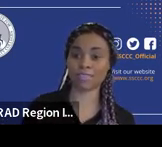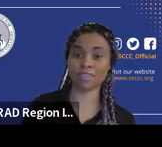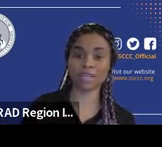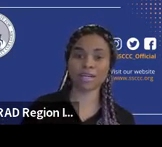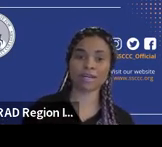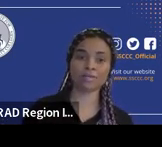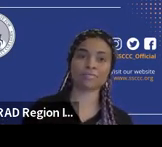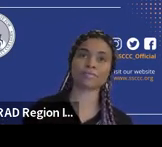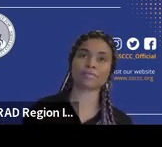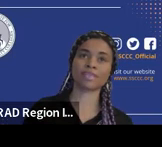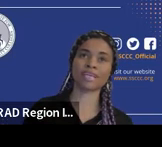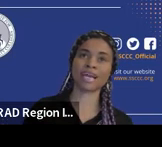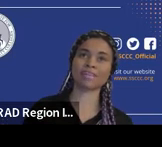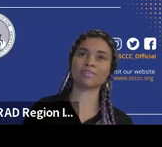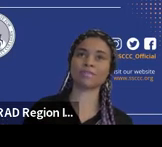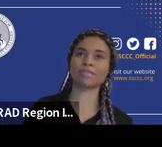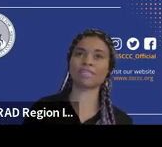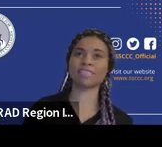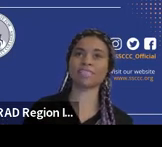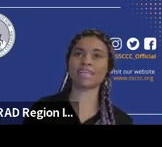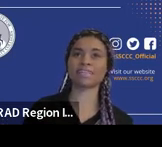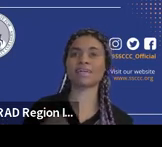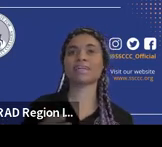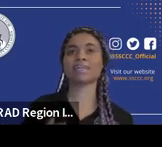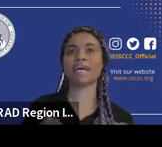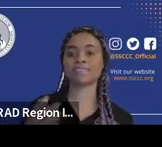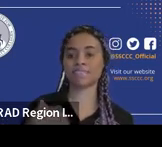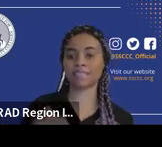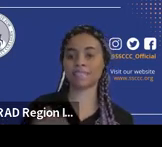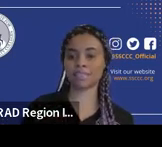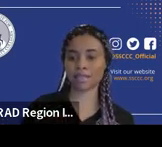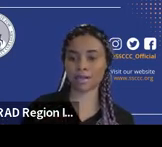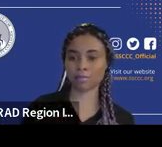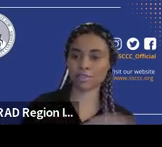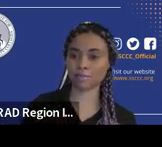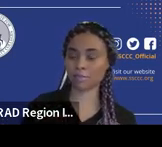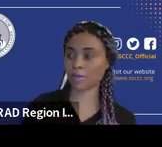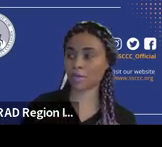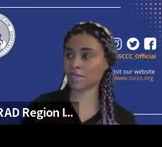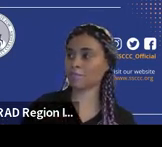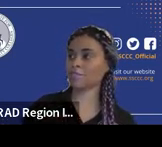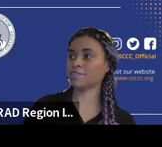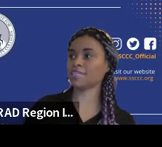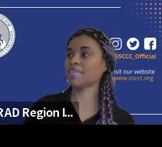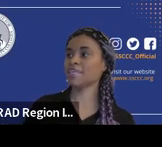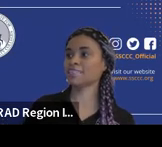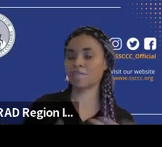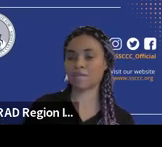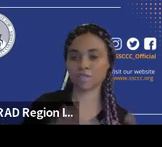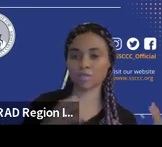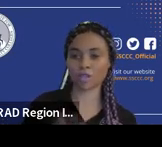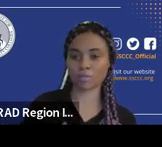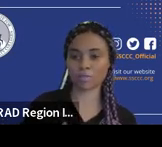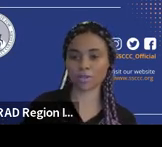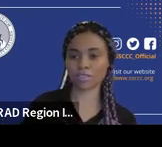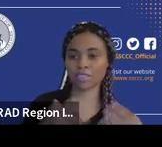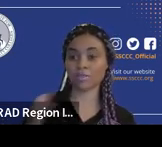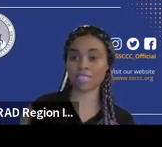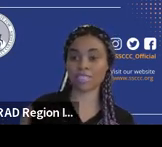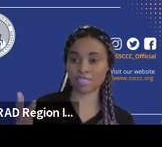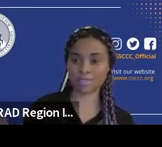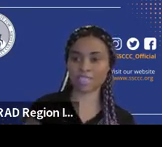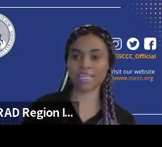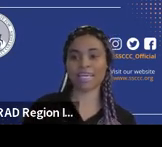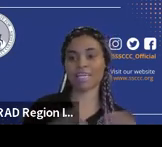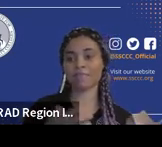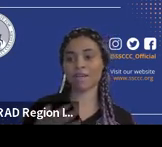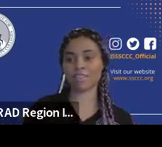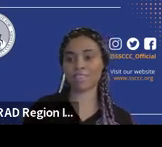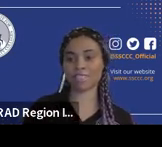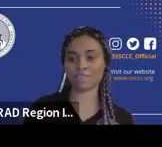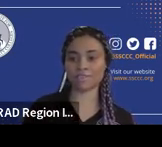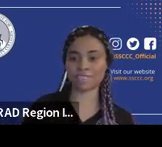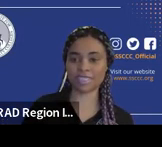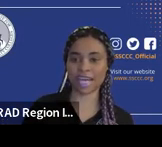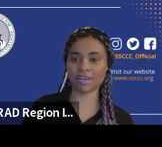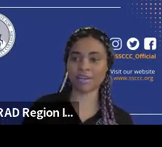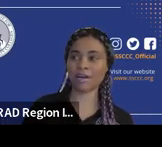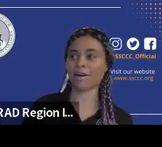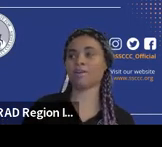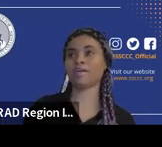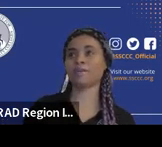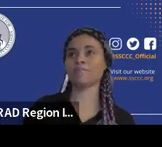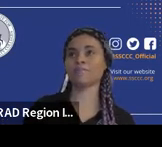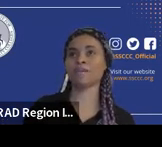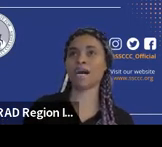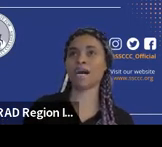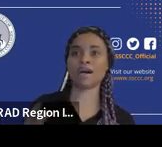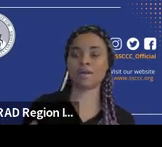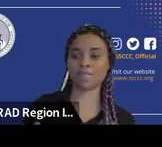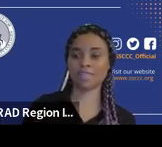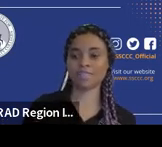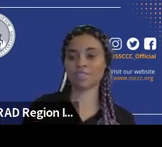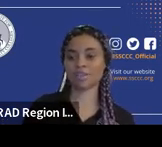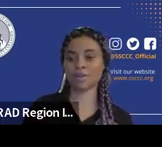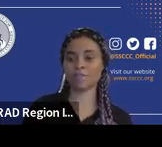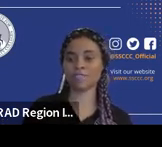manner, yeah, those are some of the things that I think as are the previous speakers said sometimes, when you're one person, you have unique disability it can be hard to get services that are are not common.